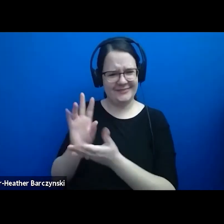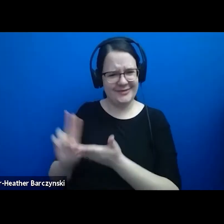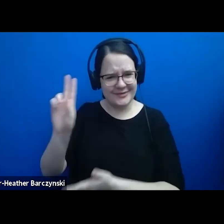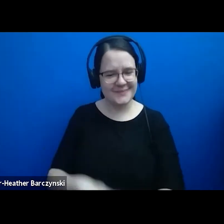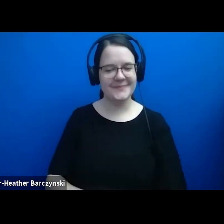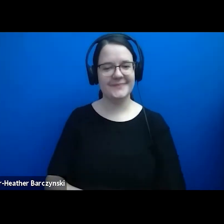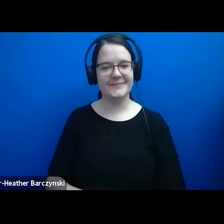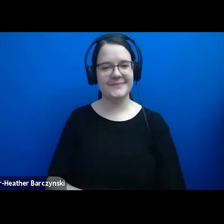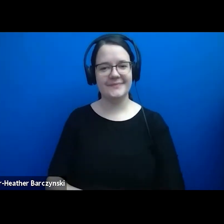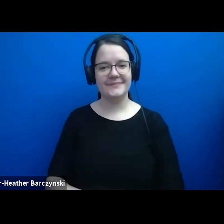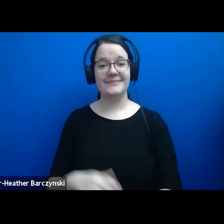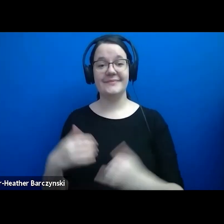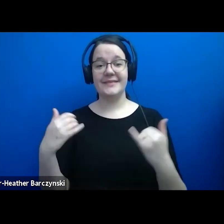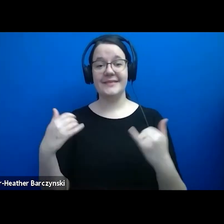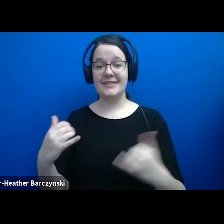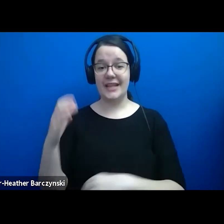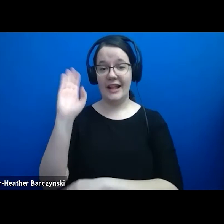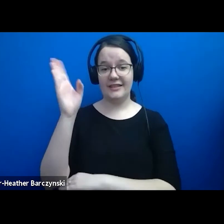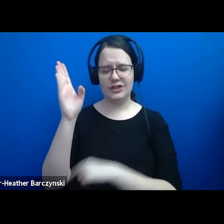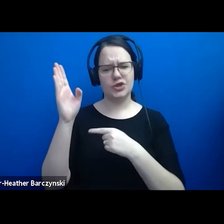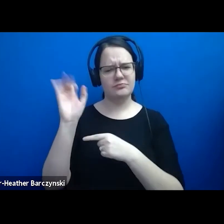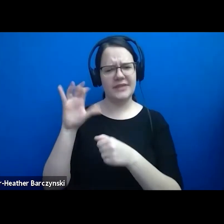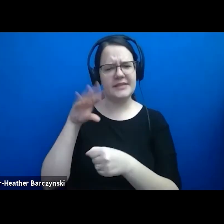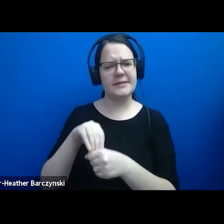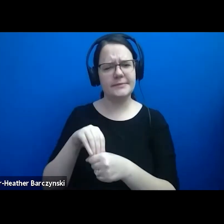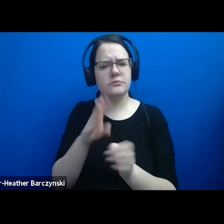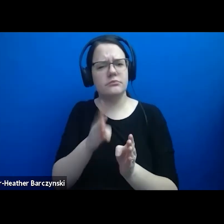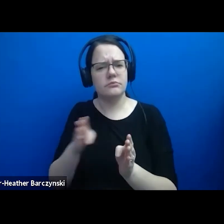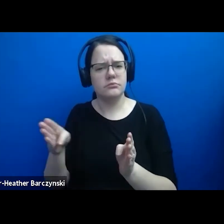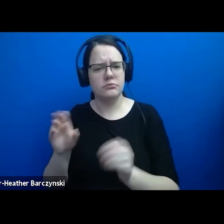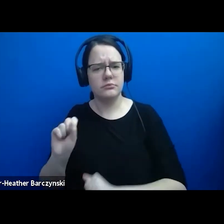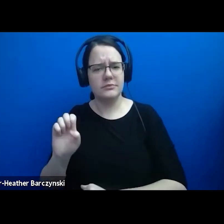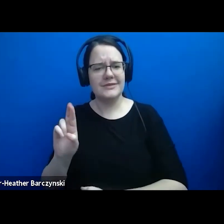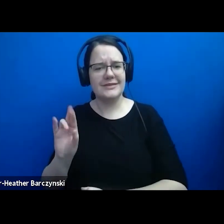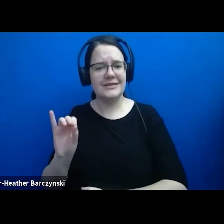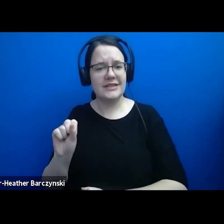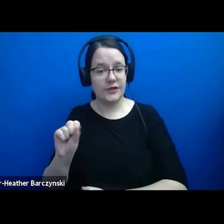today's lecture is part of a series triggered by the alumni board and launched back in